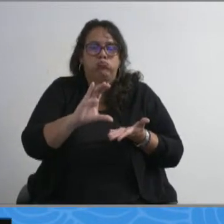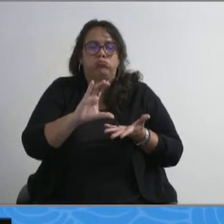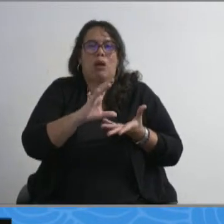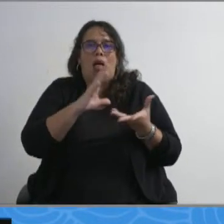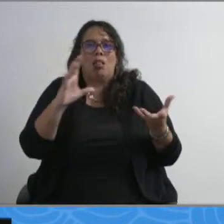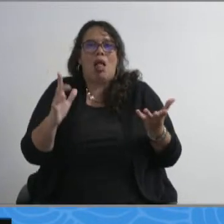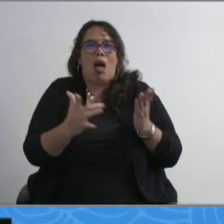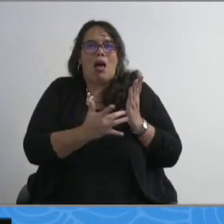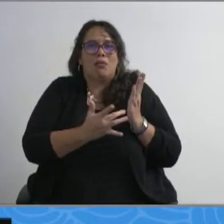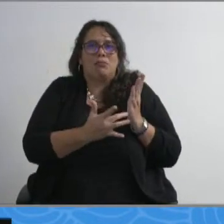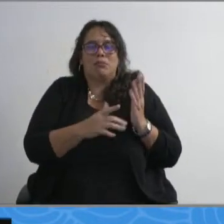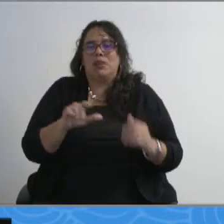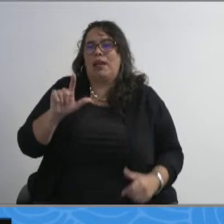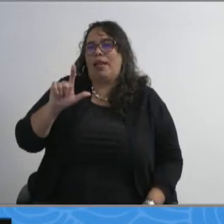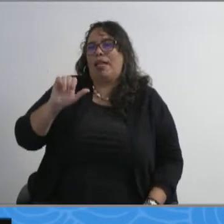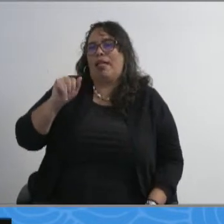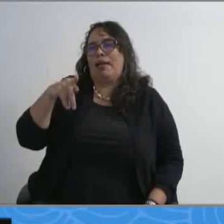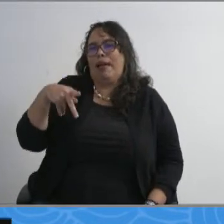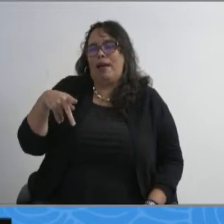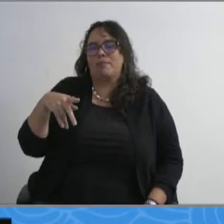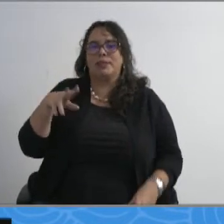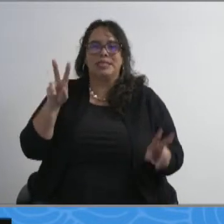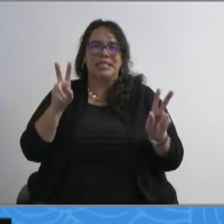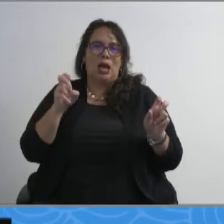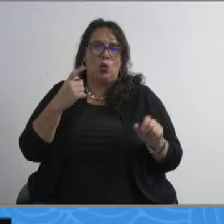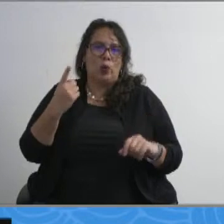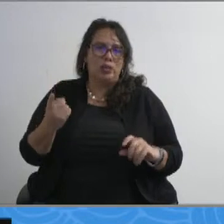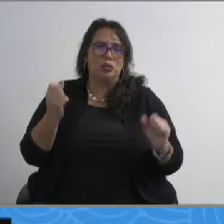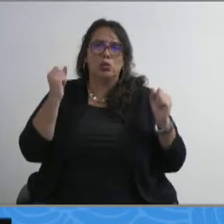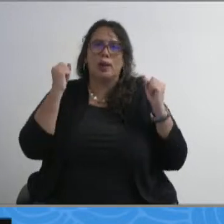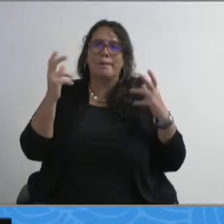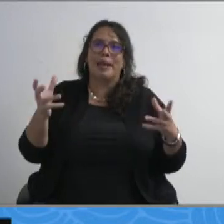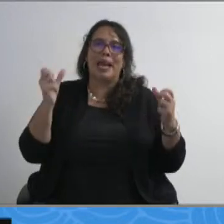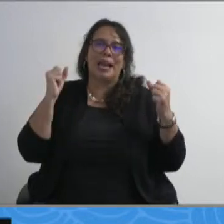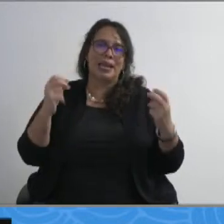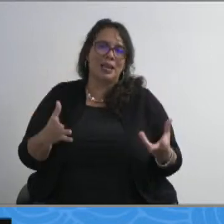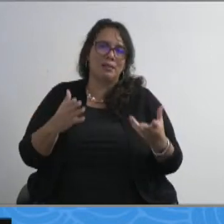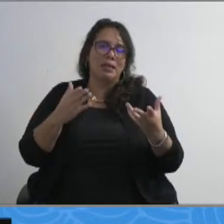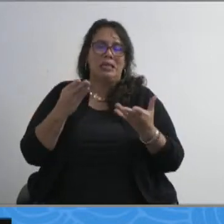and a lot with Title I in it for technology. So, there's multiple resources that we use,